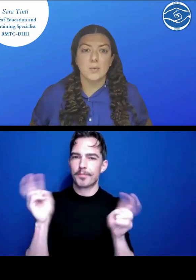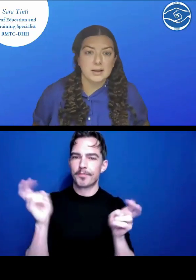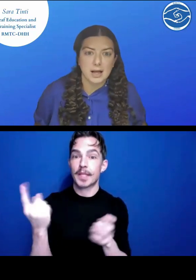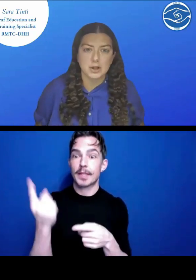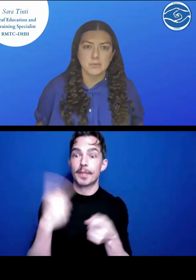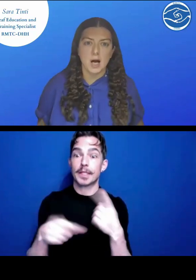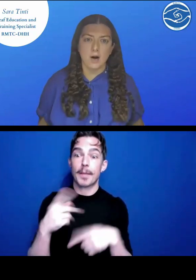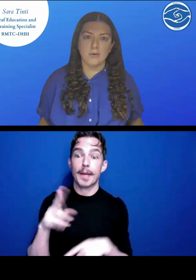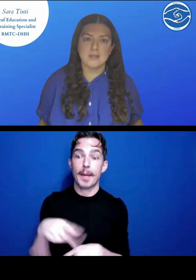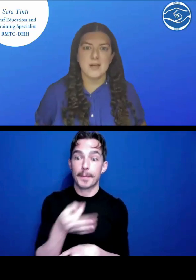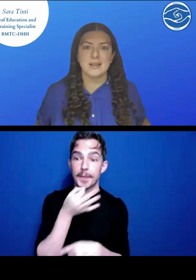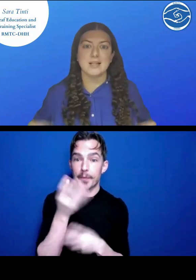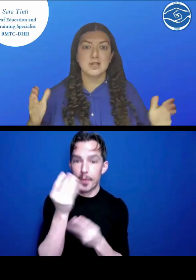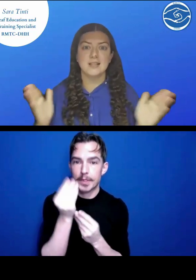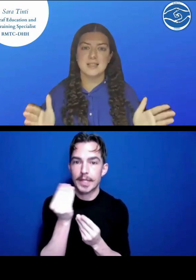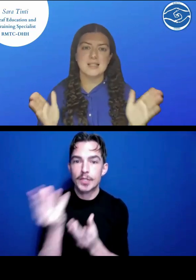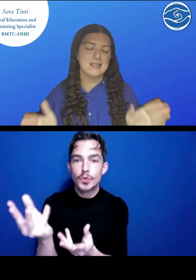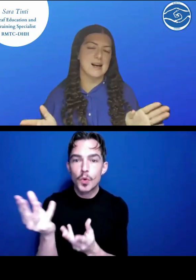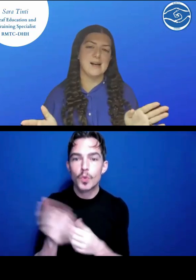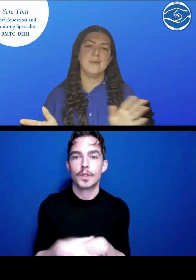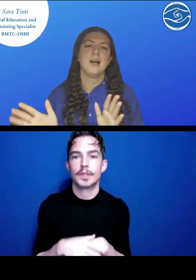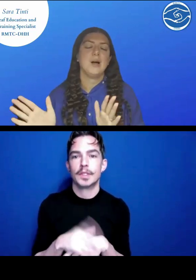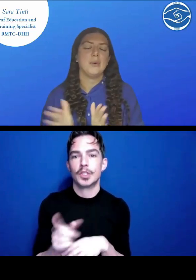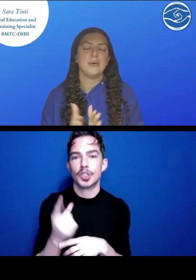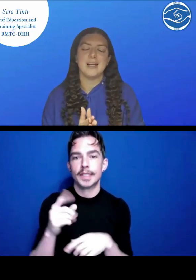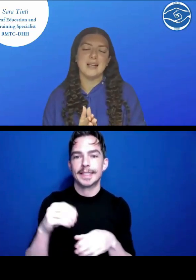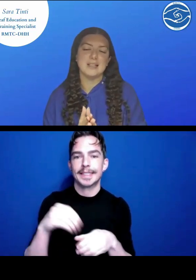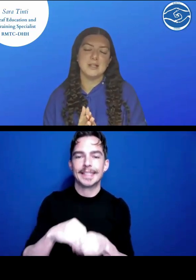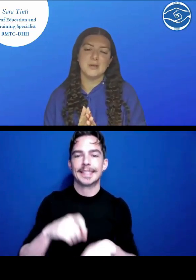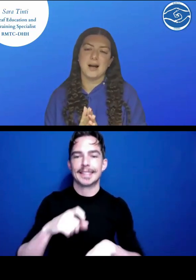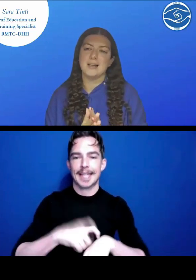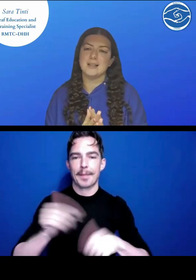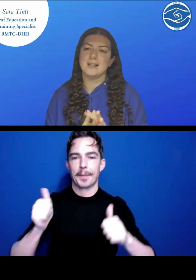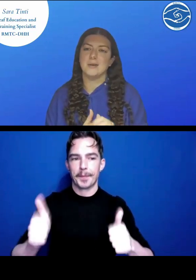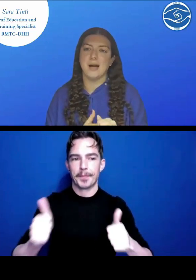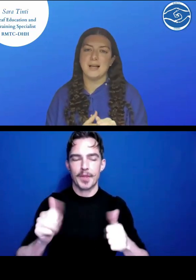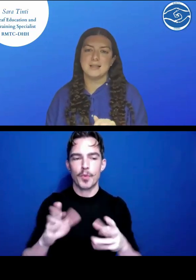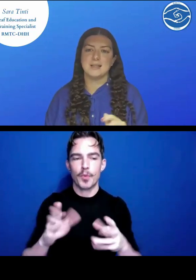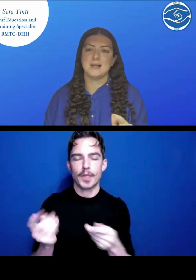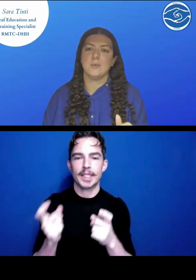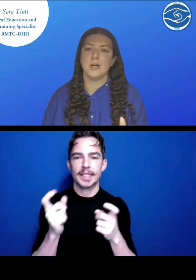and we want to let you know something that's just in time. We want to get it to you guys. So that's